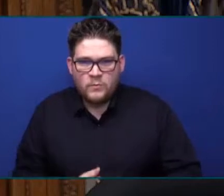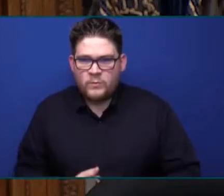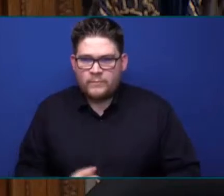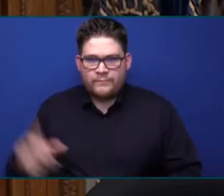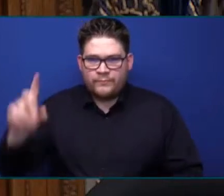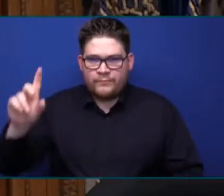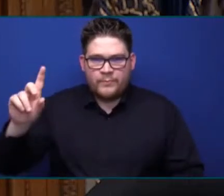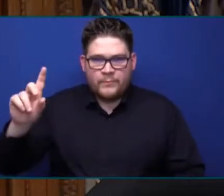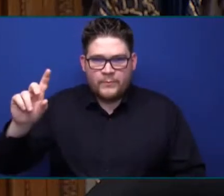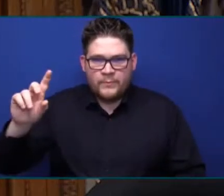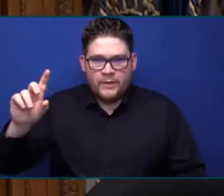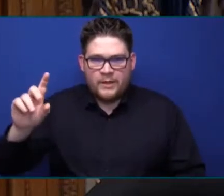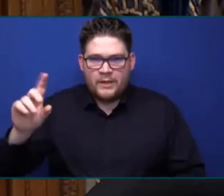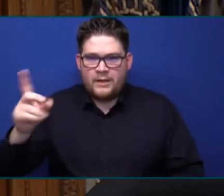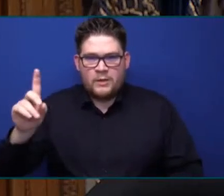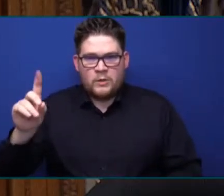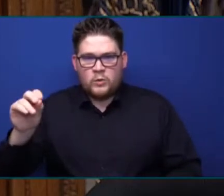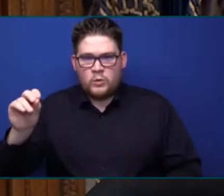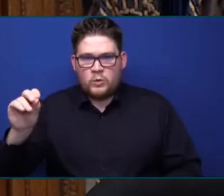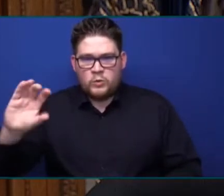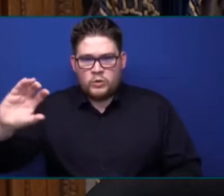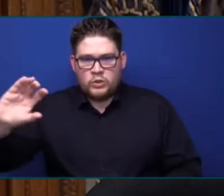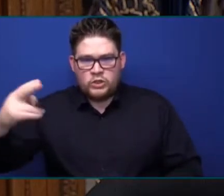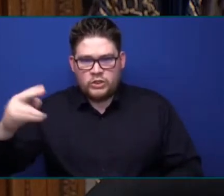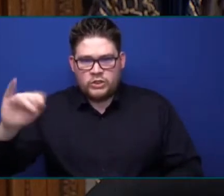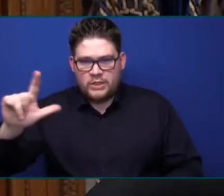Jonny Morris from the Canadian Mental Health Association of B.C.;